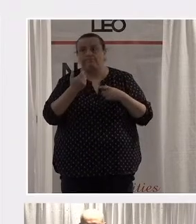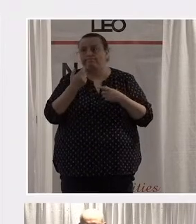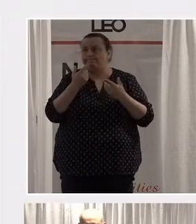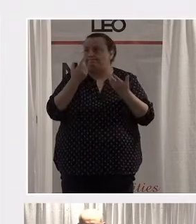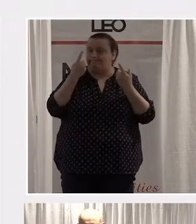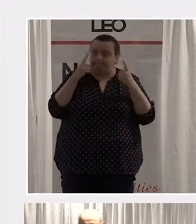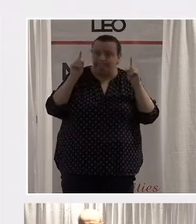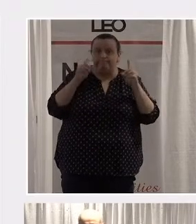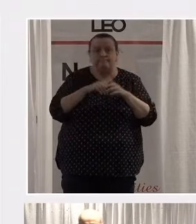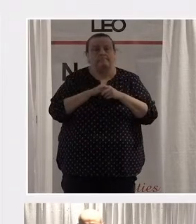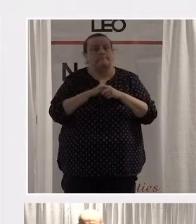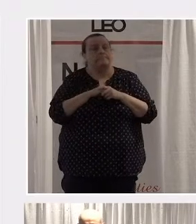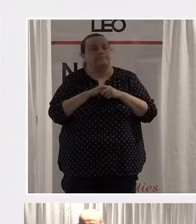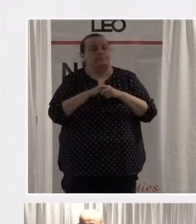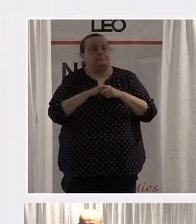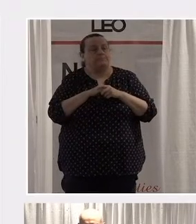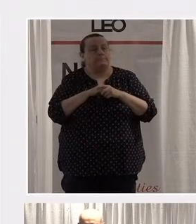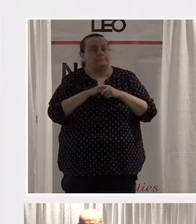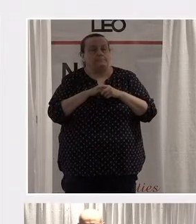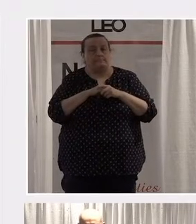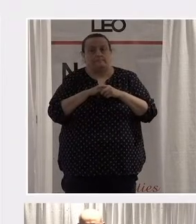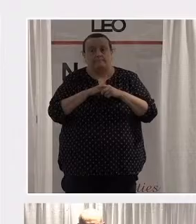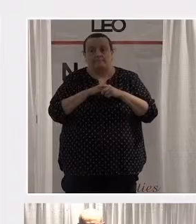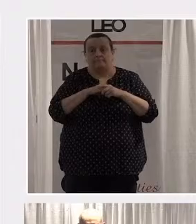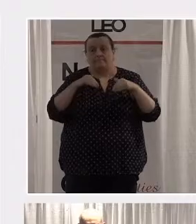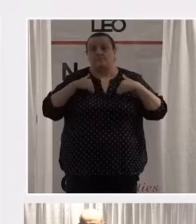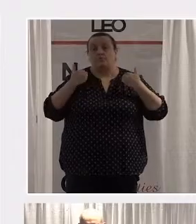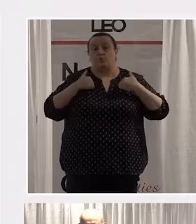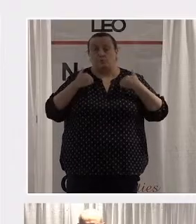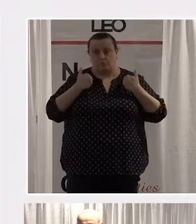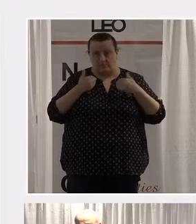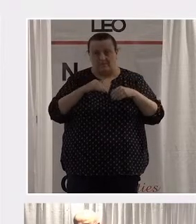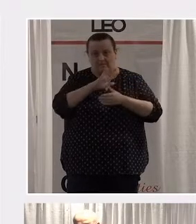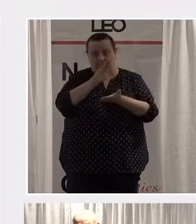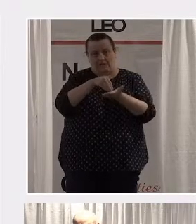SHE IS A YOUTH HEATH CENTRE VOLUNTEER AT HER SCHOOL